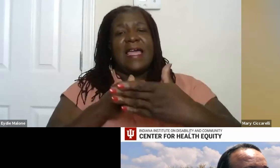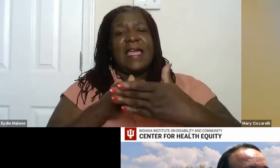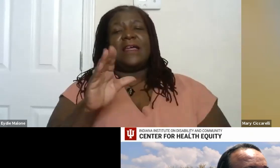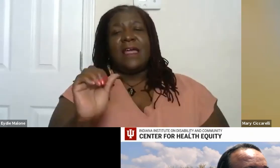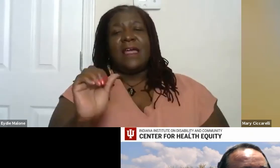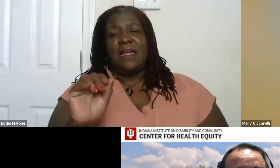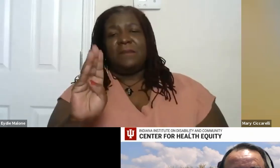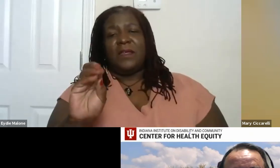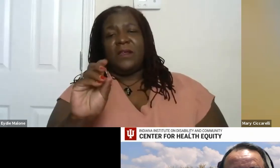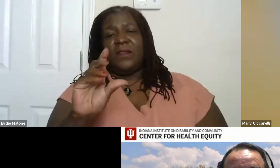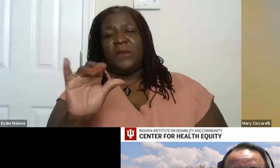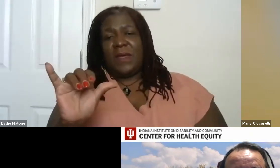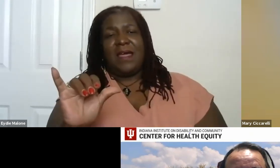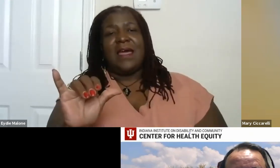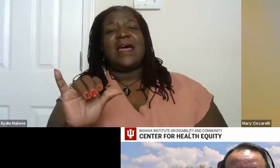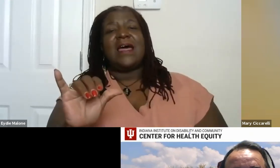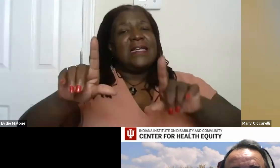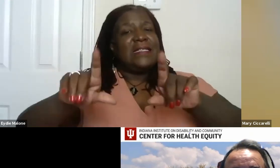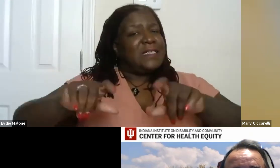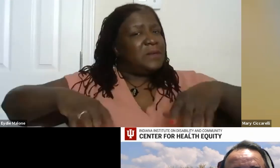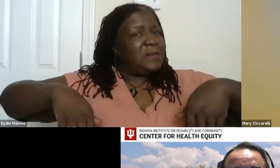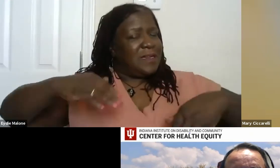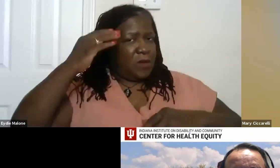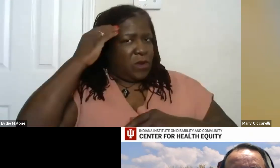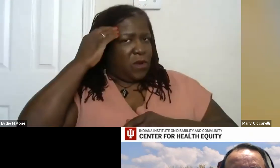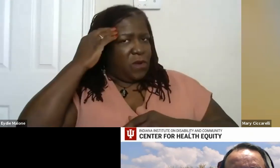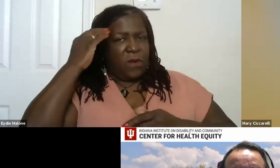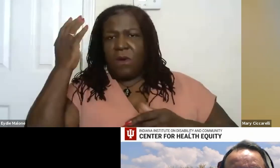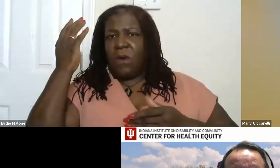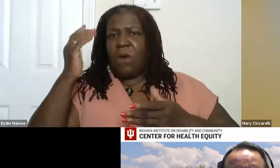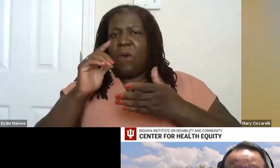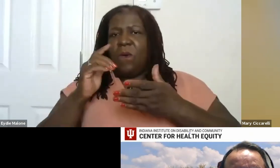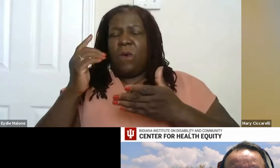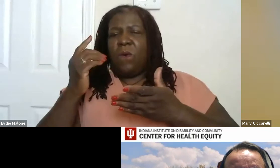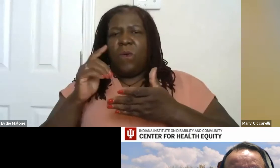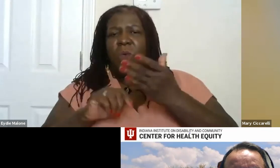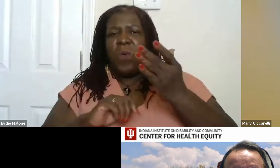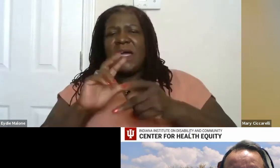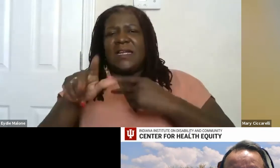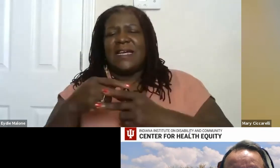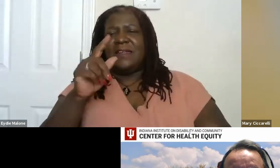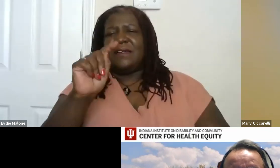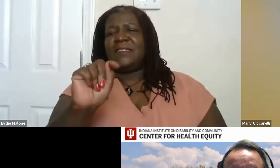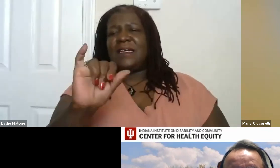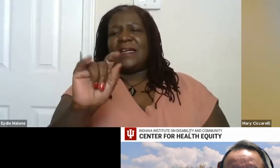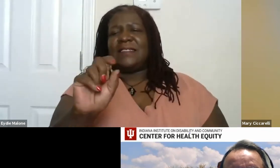the answer to your question yet. So we don't know what titer of COVID antibody is meaningful